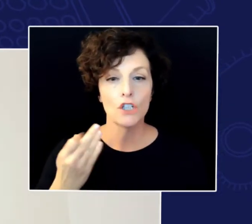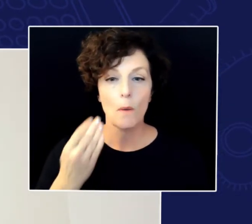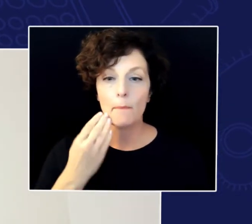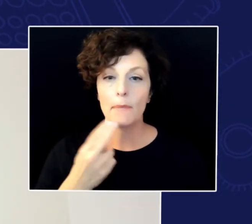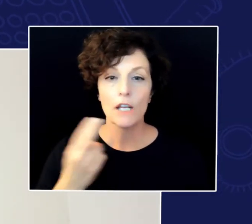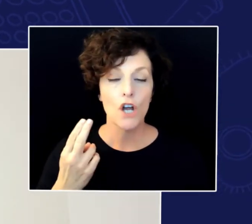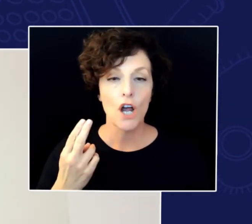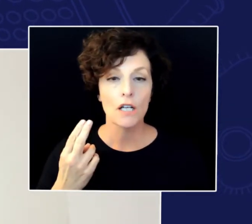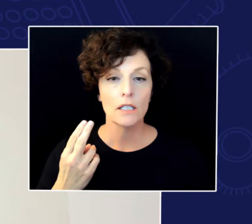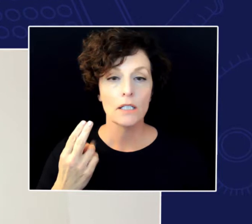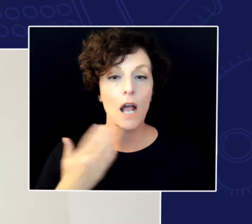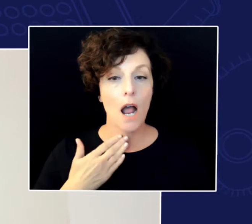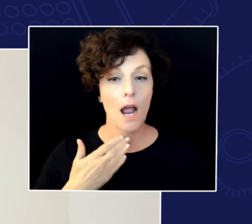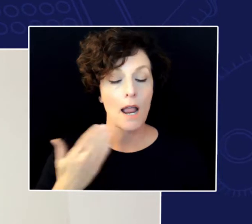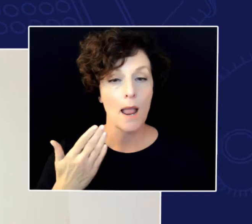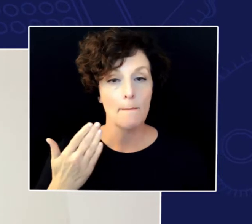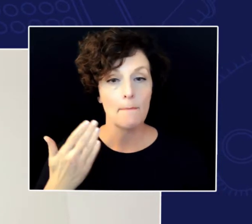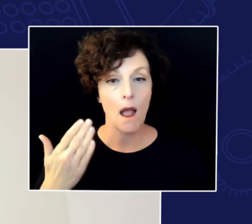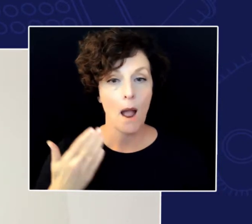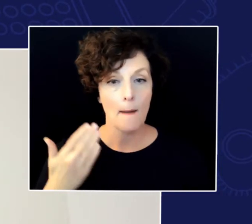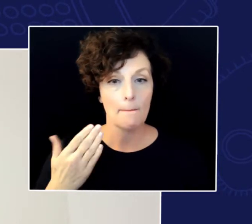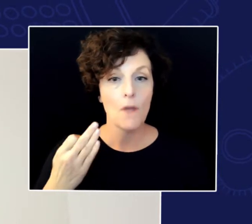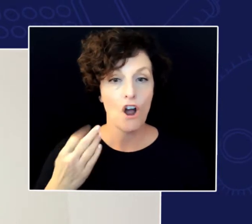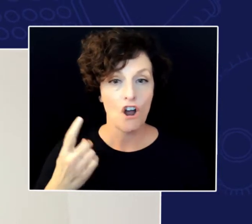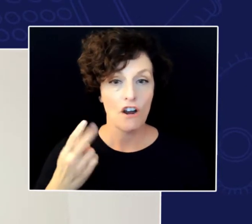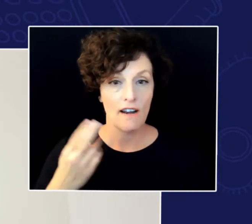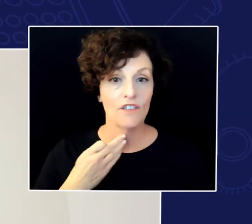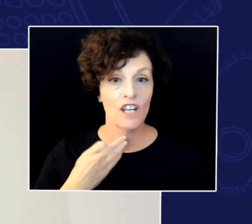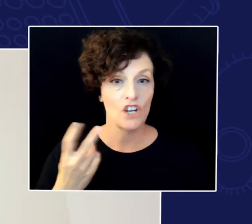[DR. CHIANG:] And so because I am Hard of Hearing